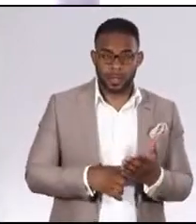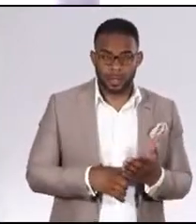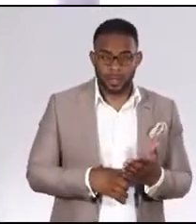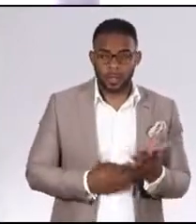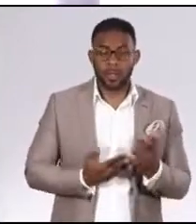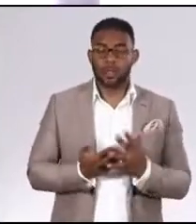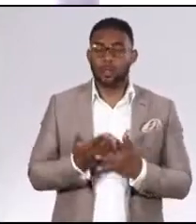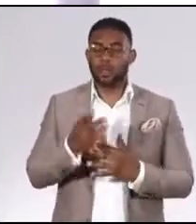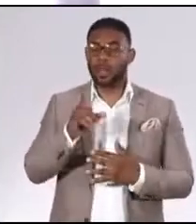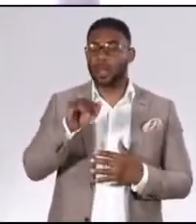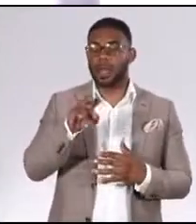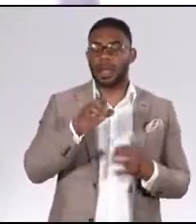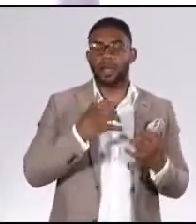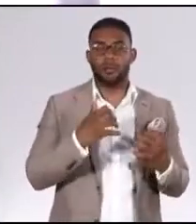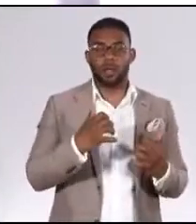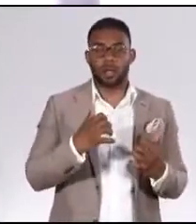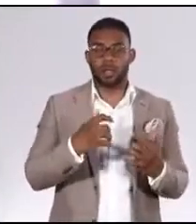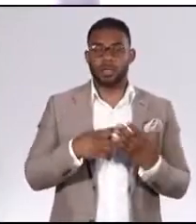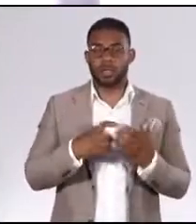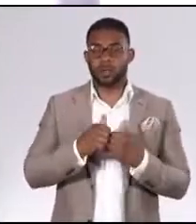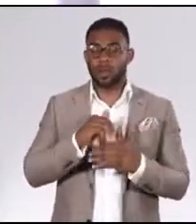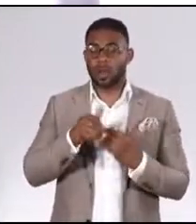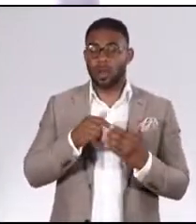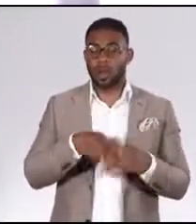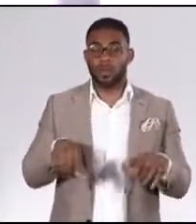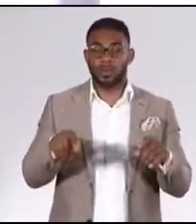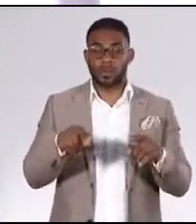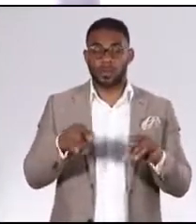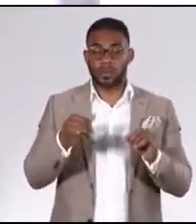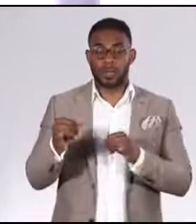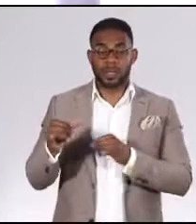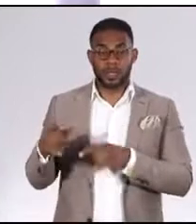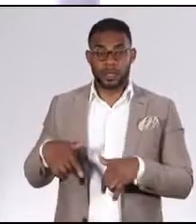through a live audience discussion with all of you, individuals living with hearing loss,